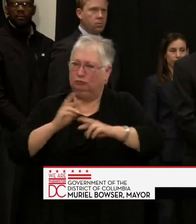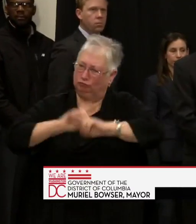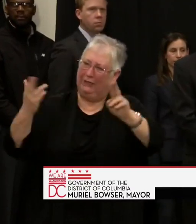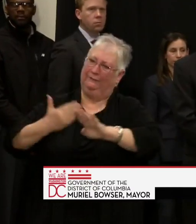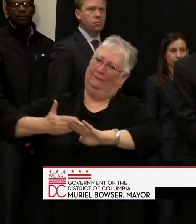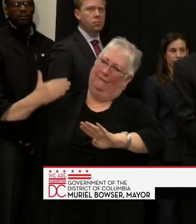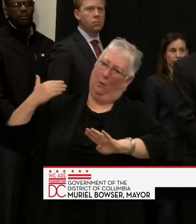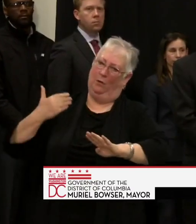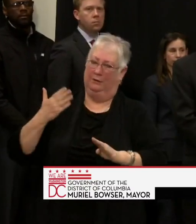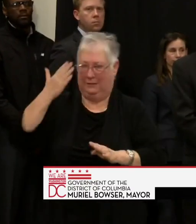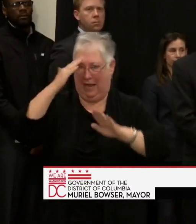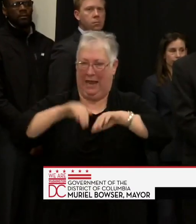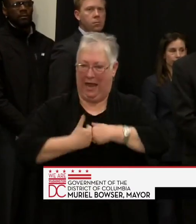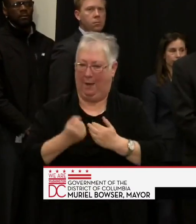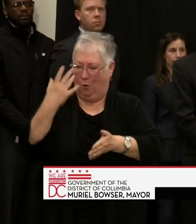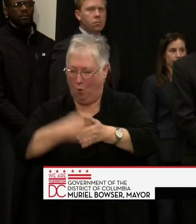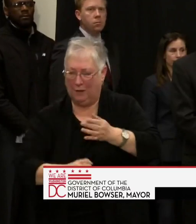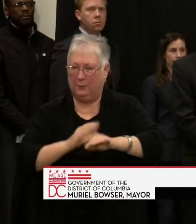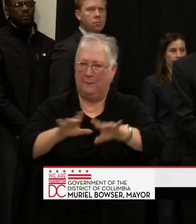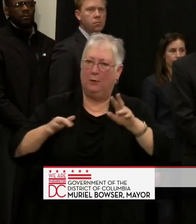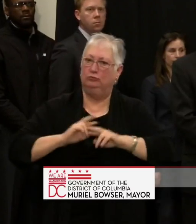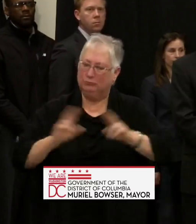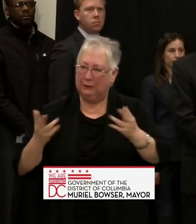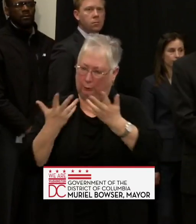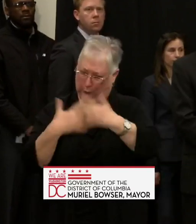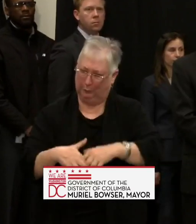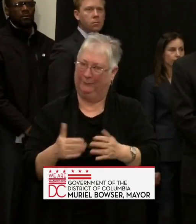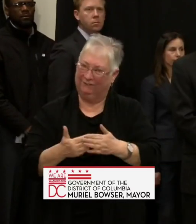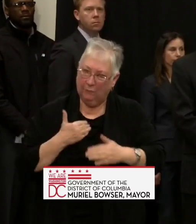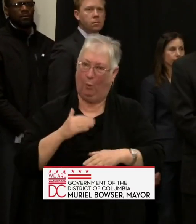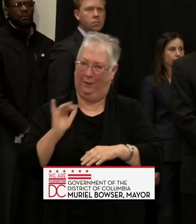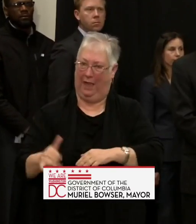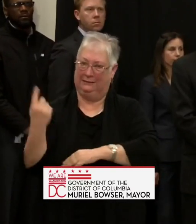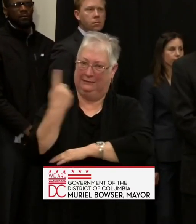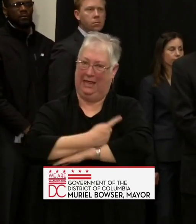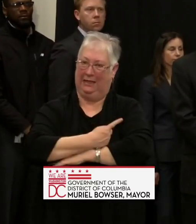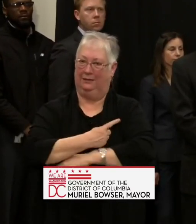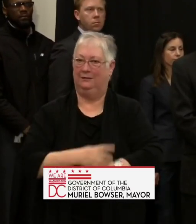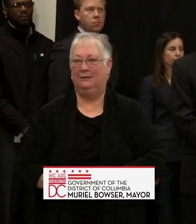COST, HOW DO I GET WHERE I'M GOING SO TO DO THAT IN ADVANCE